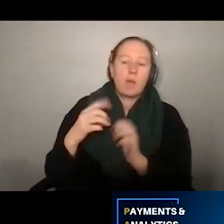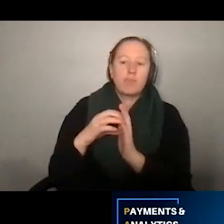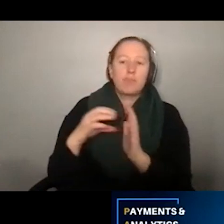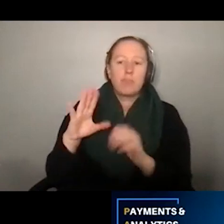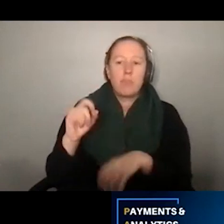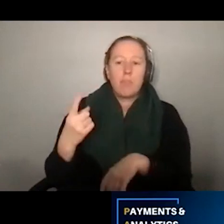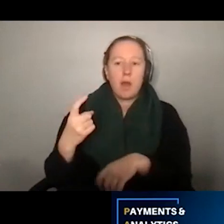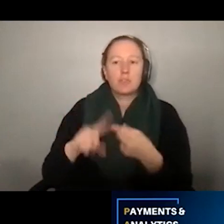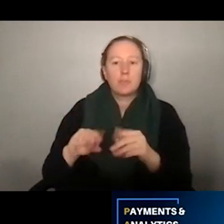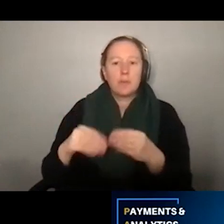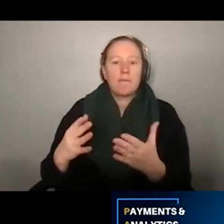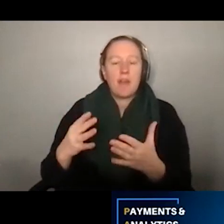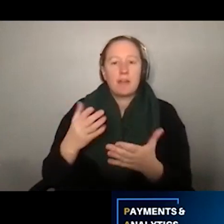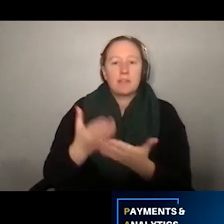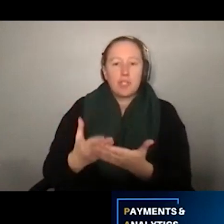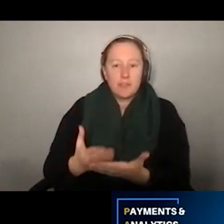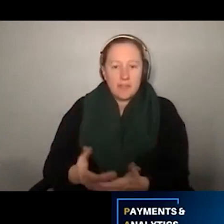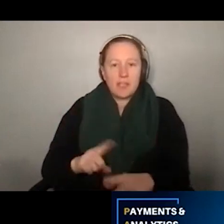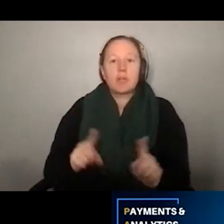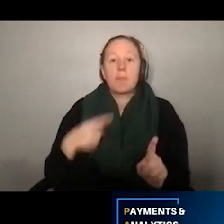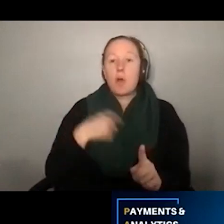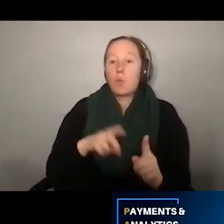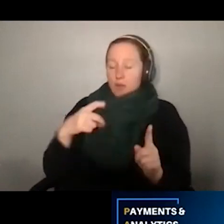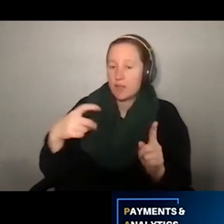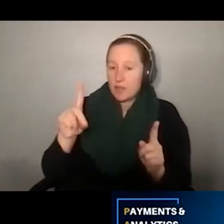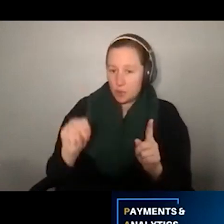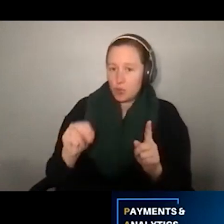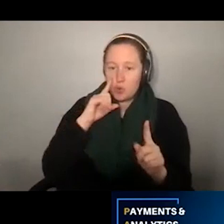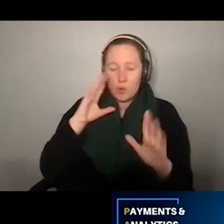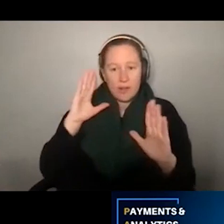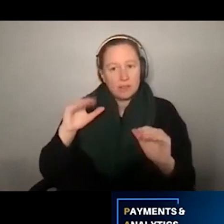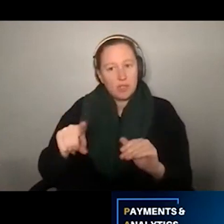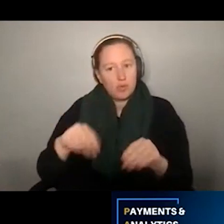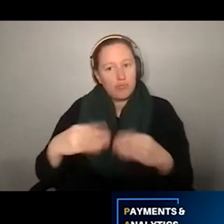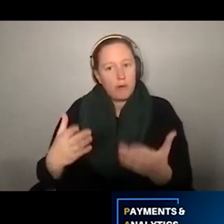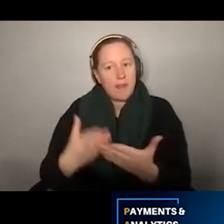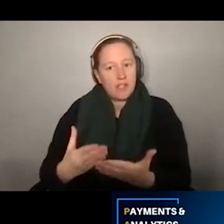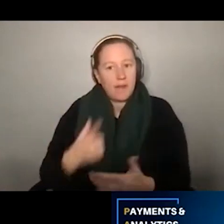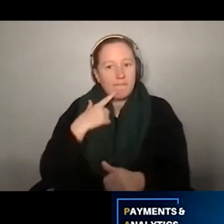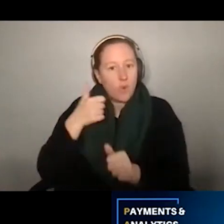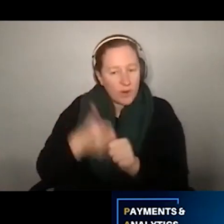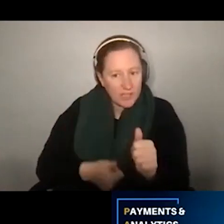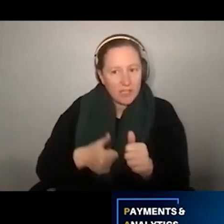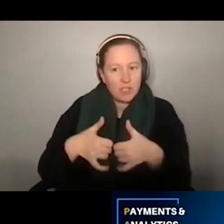But we do expect that you're providing a justification for each award that's being requested.